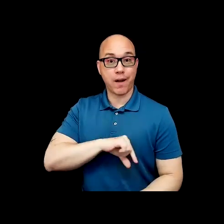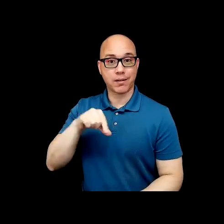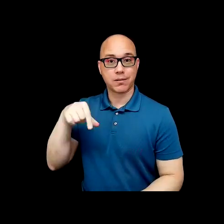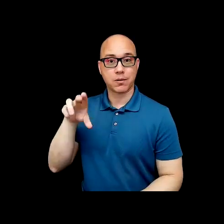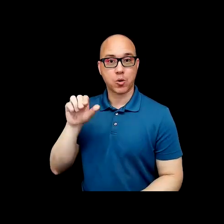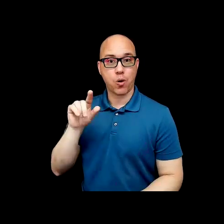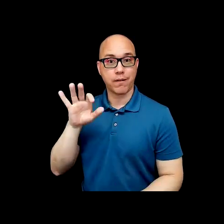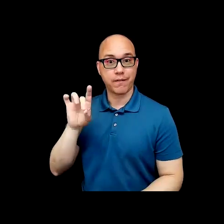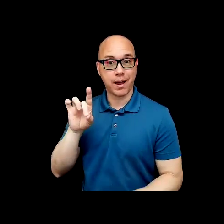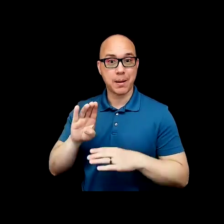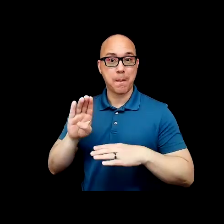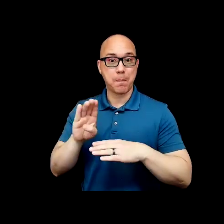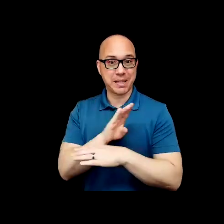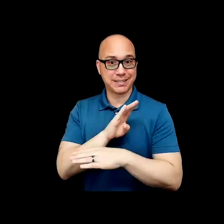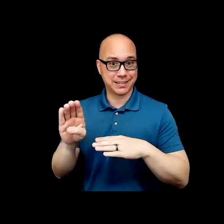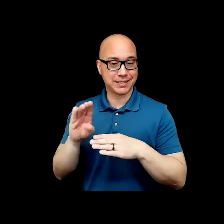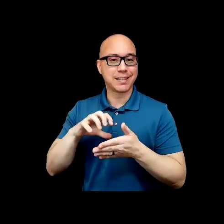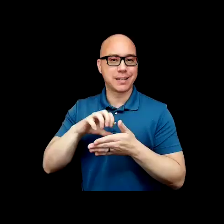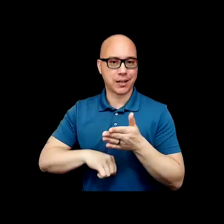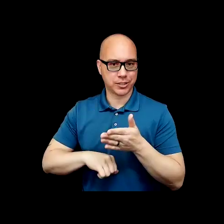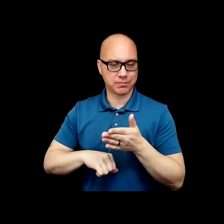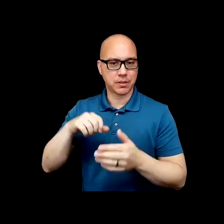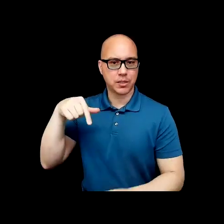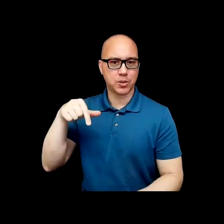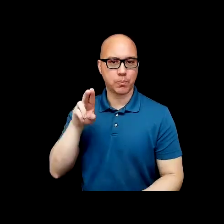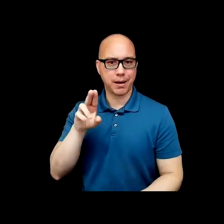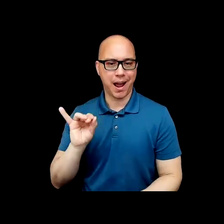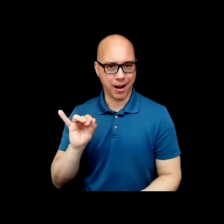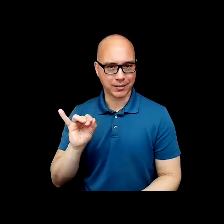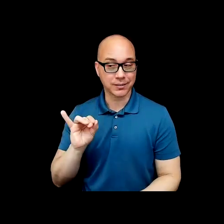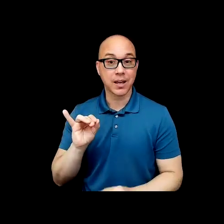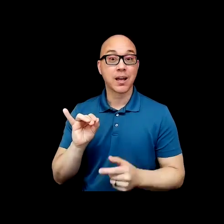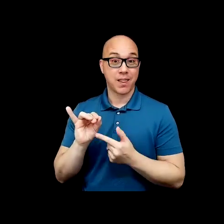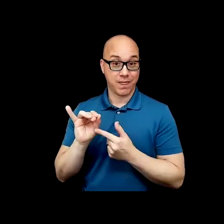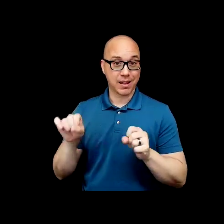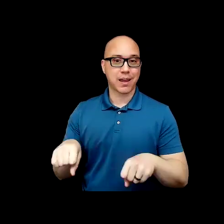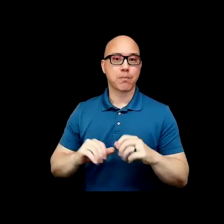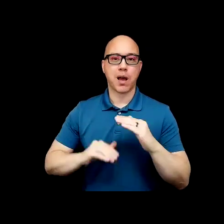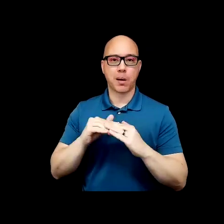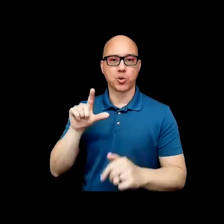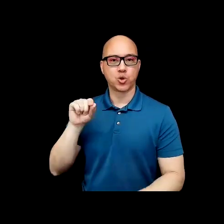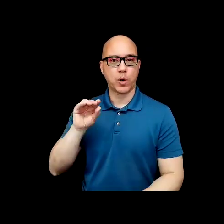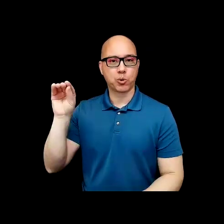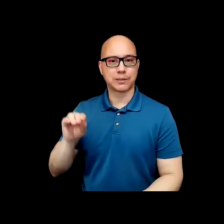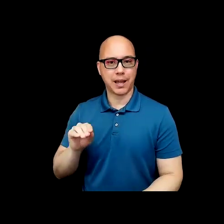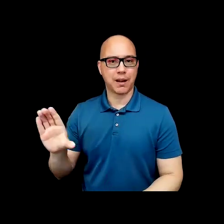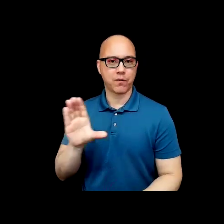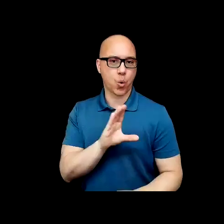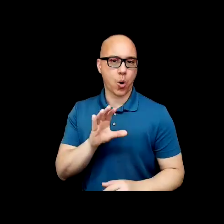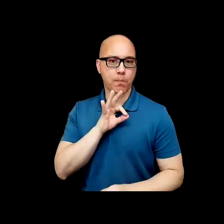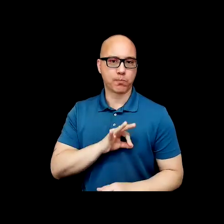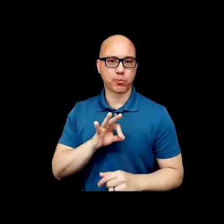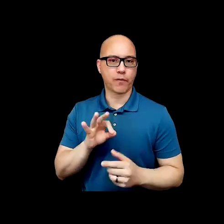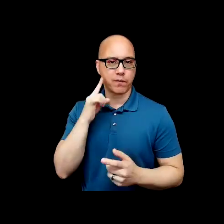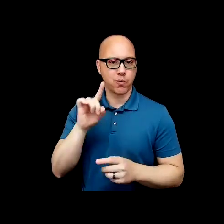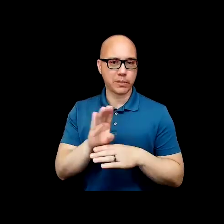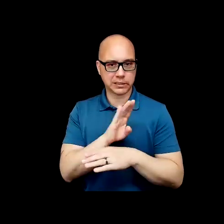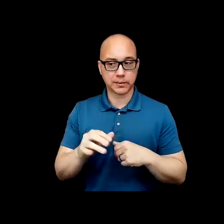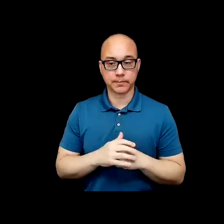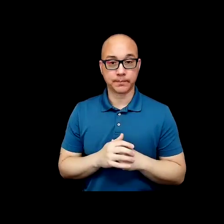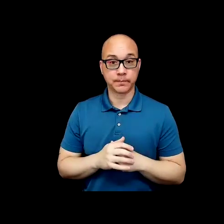Deduction, or up to 20% of your profit. In summary, your tax return as a business